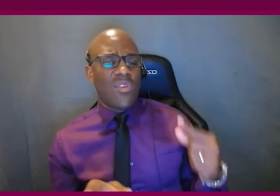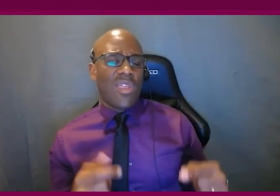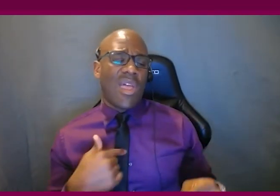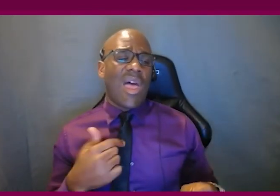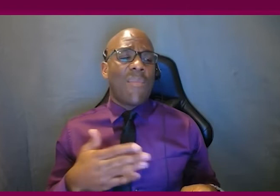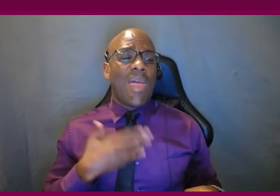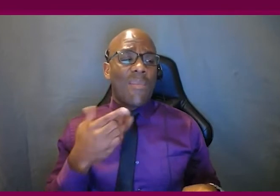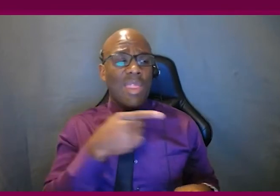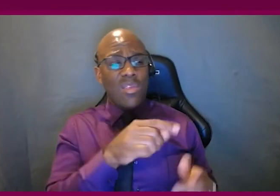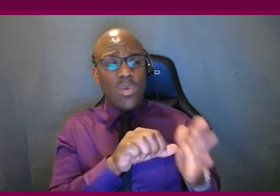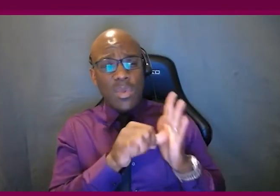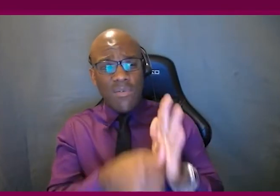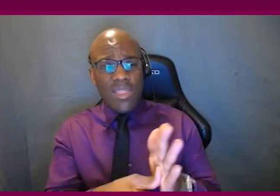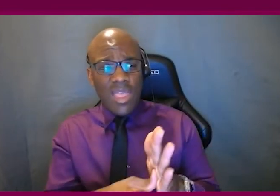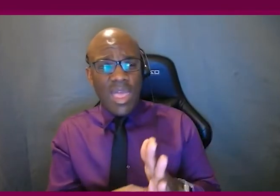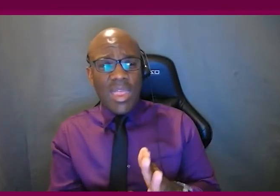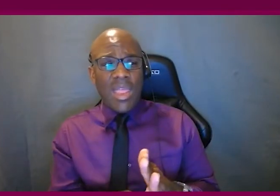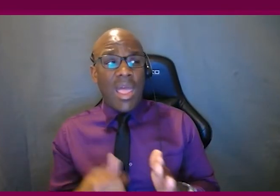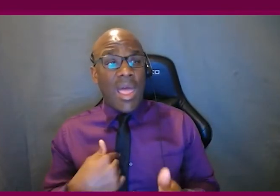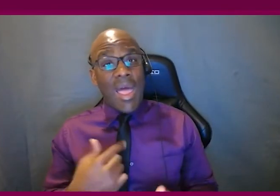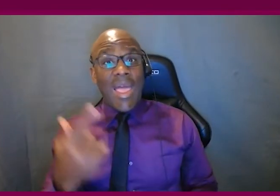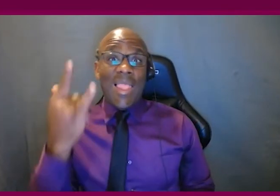That the world isn't made for you."